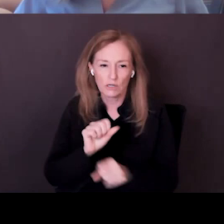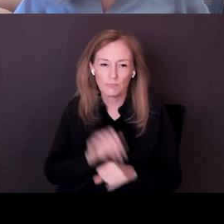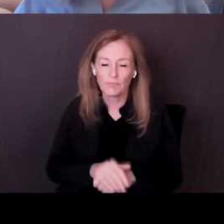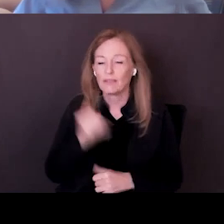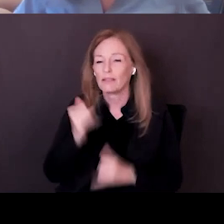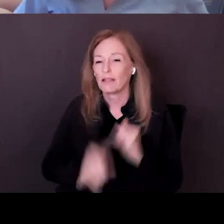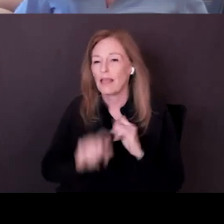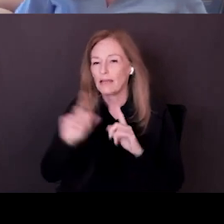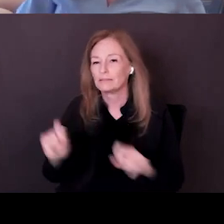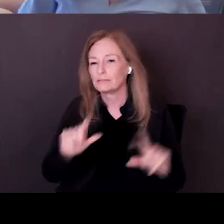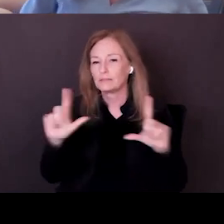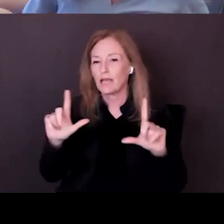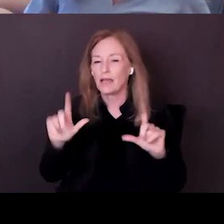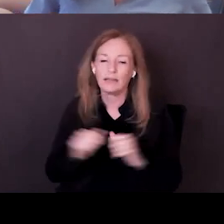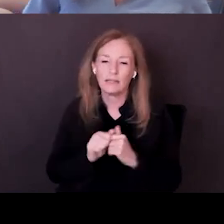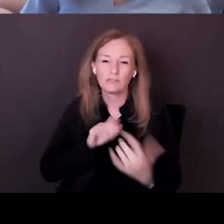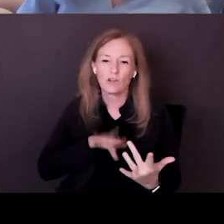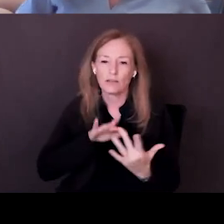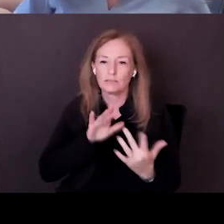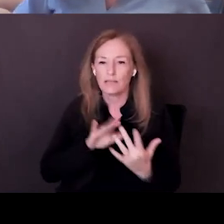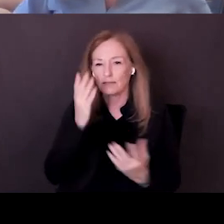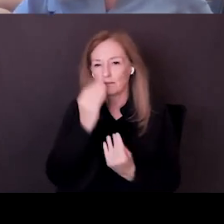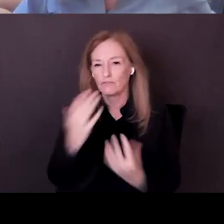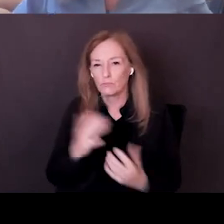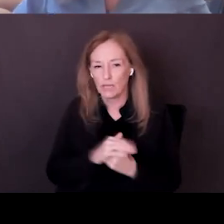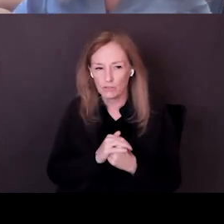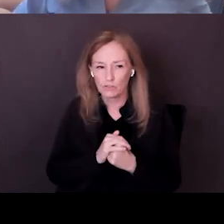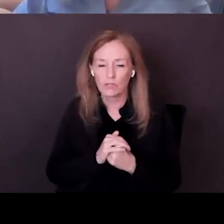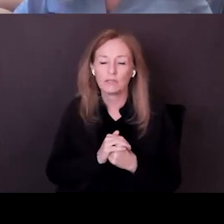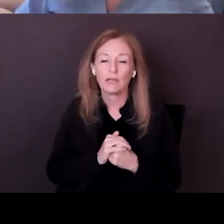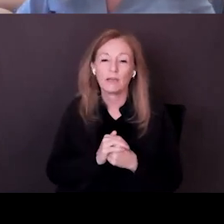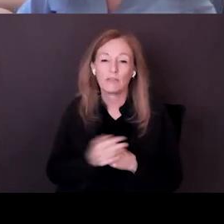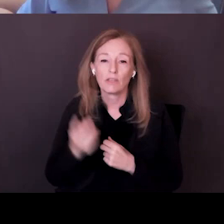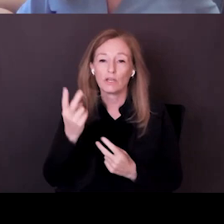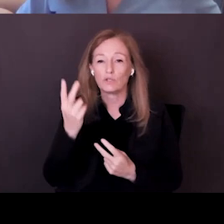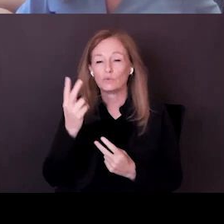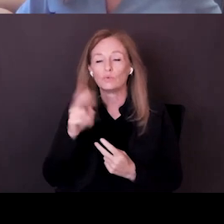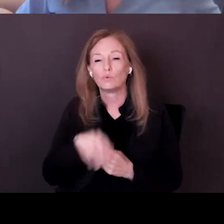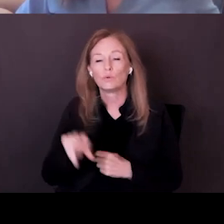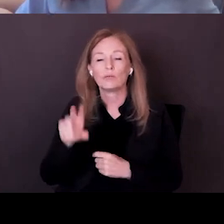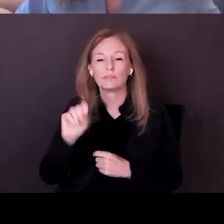NUMBERS FOR THE TWO SITES THAT I MENTIONED. AND THE DIRECT CONTACT INFORMATION FOR ME IF THERE IS QUESTIONING